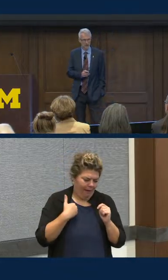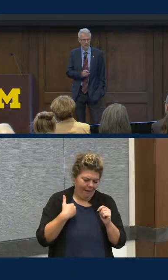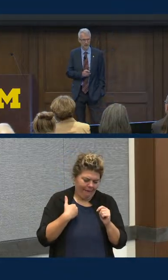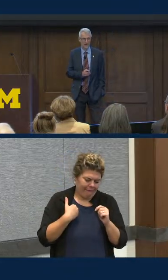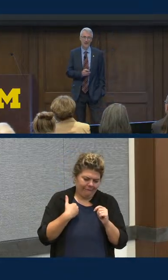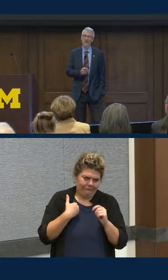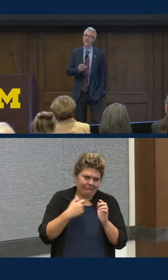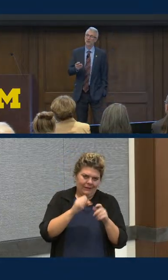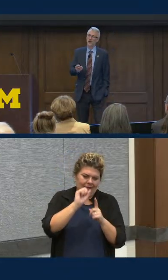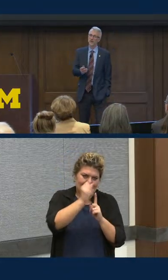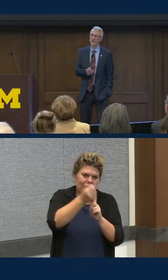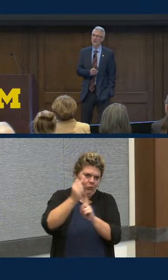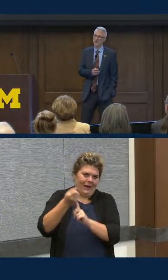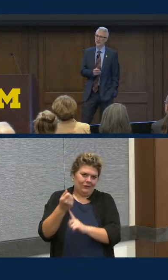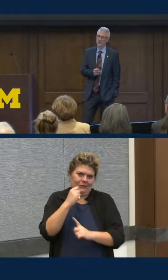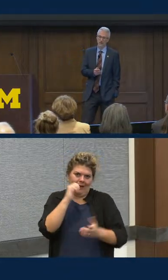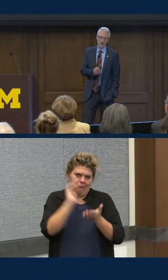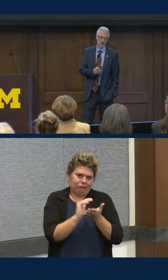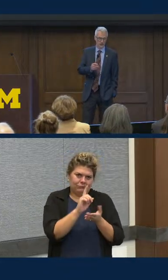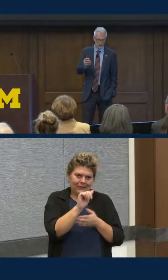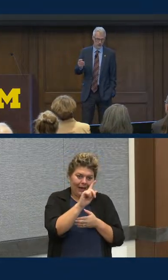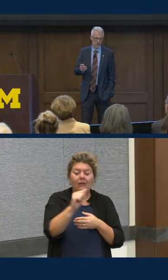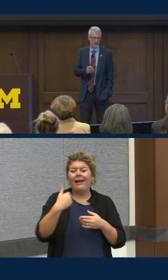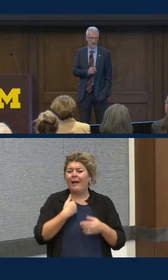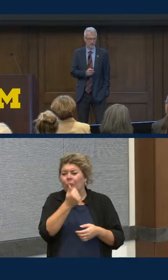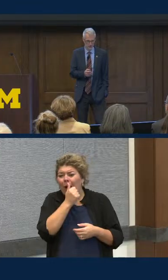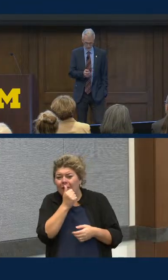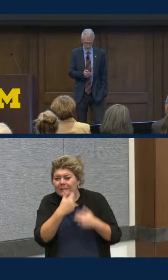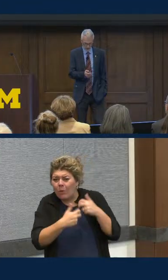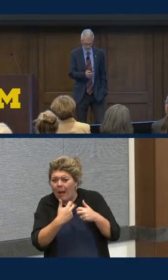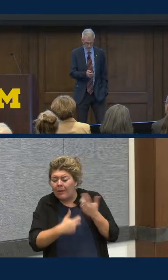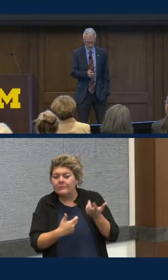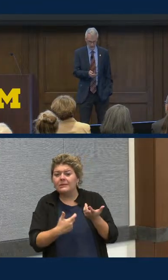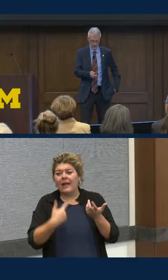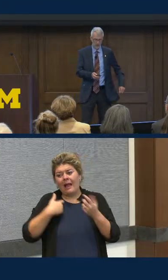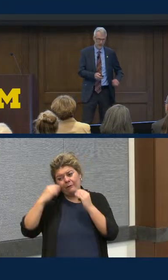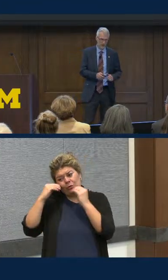working on that. There is